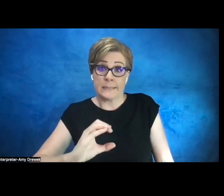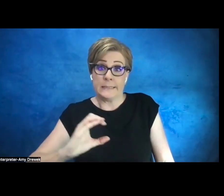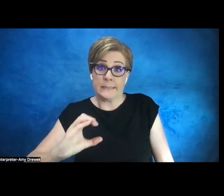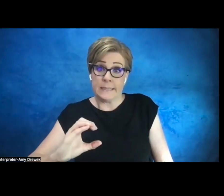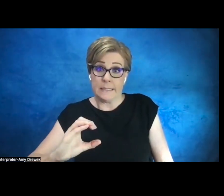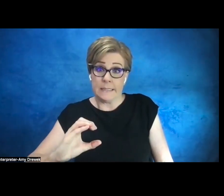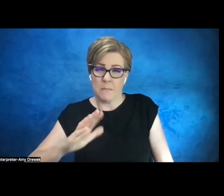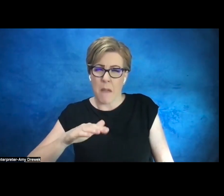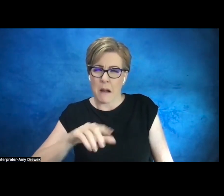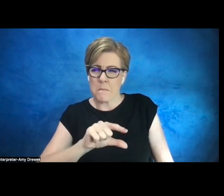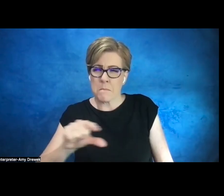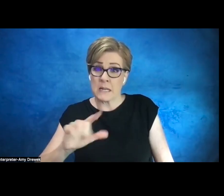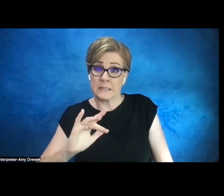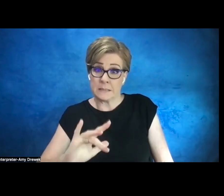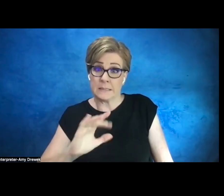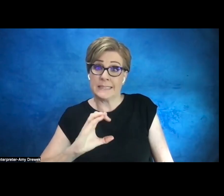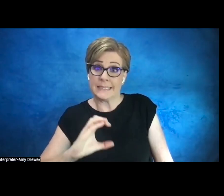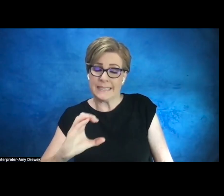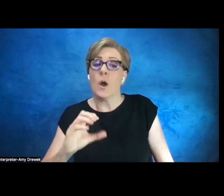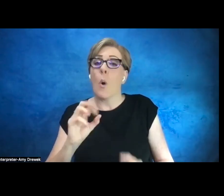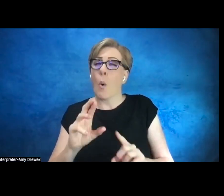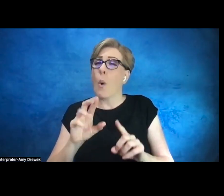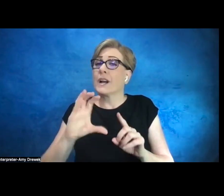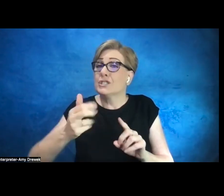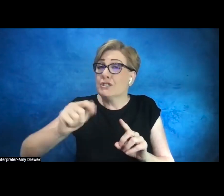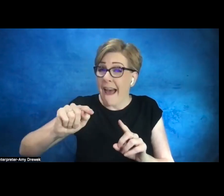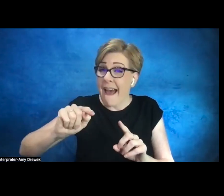or you can follow the StreamText link. If you joined after I put it in,